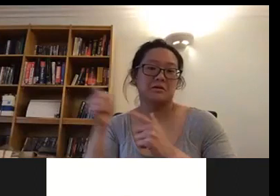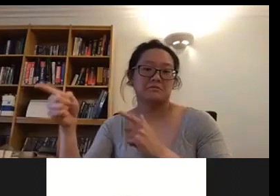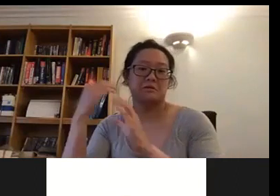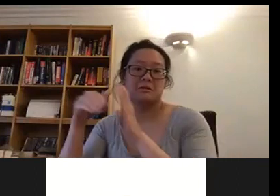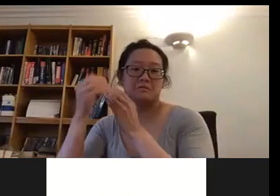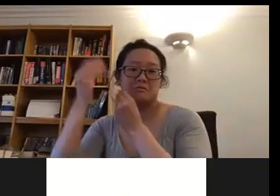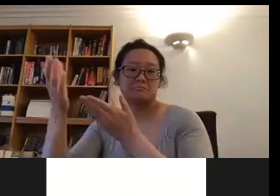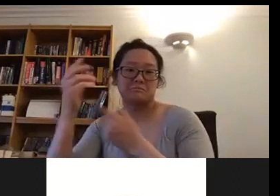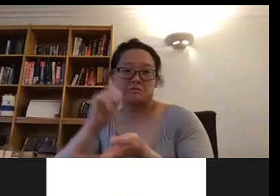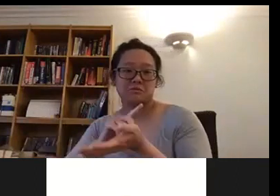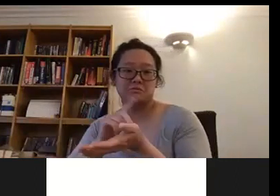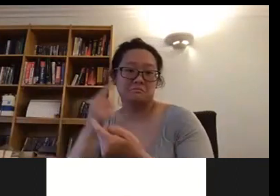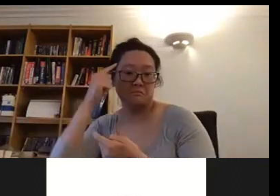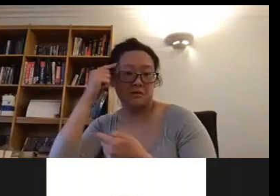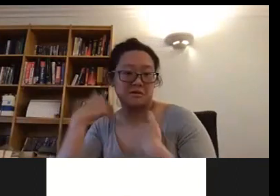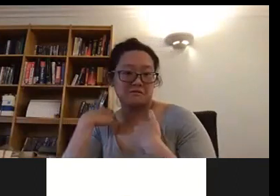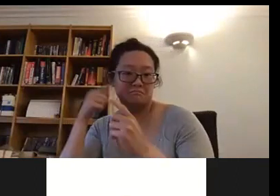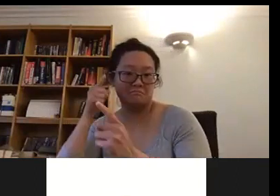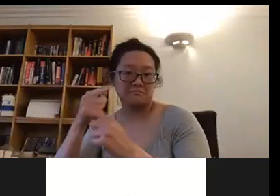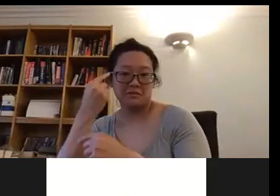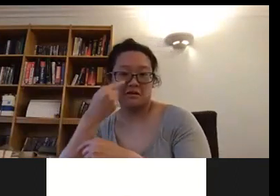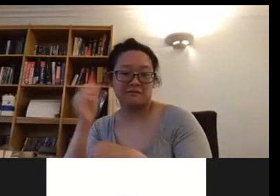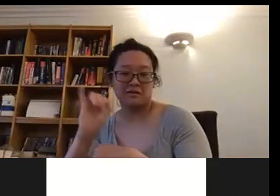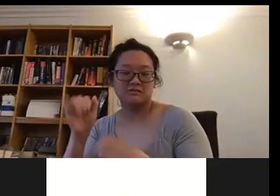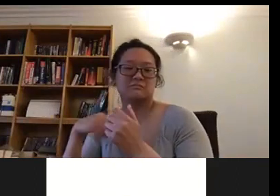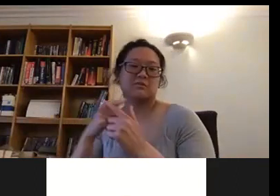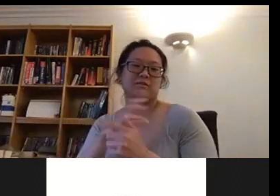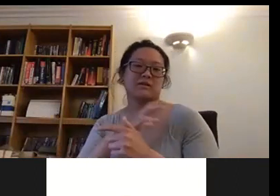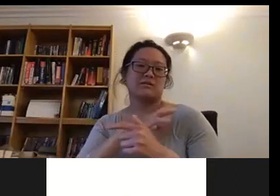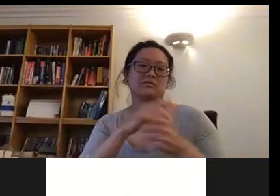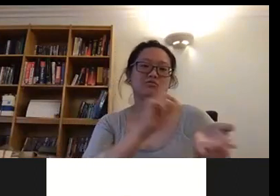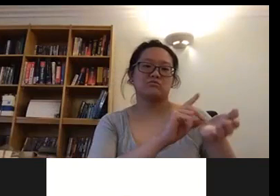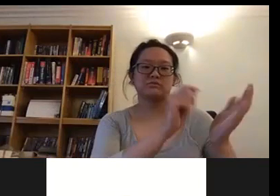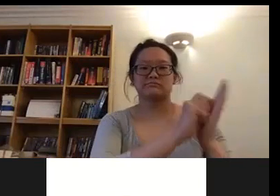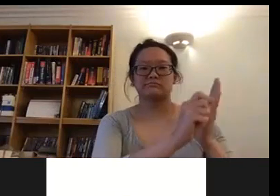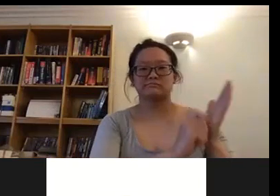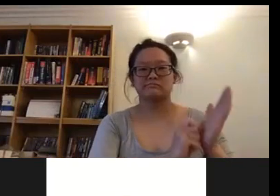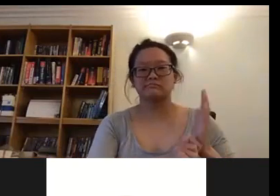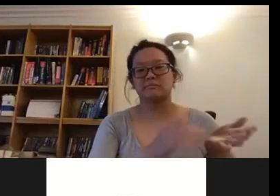And I emailed the doctor, told him this was what I probably had.